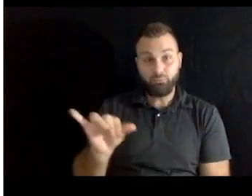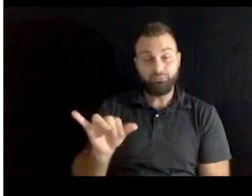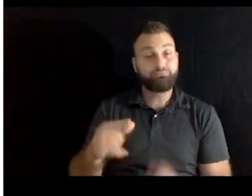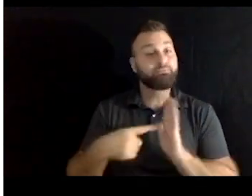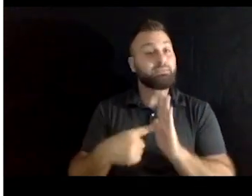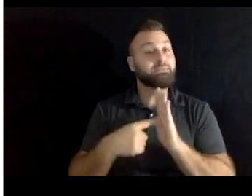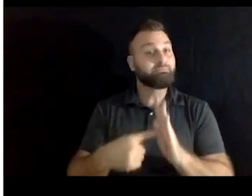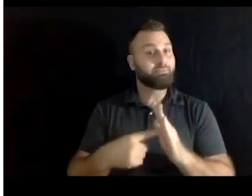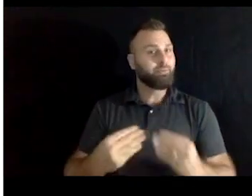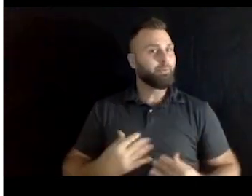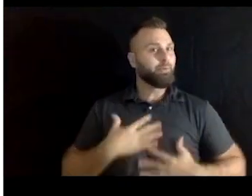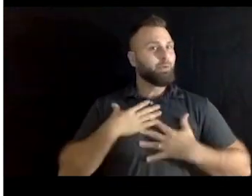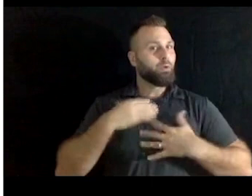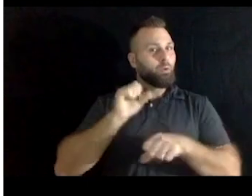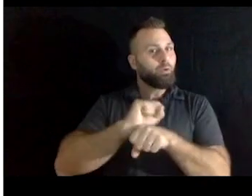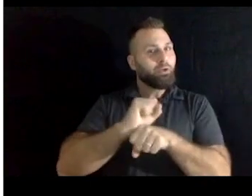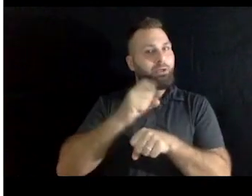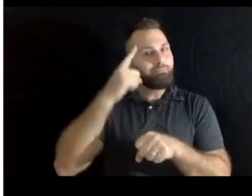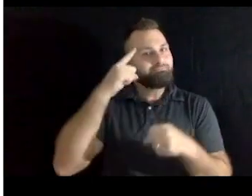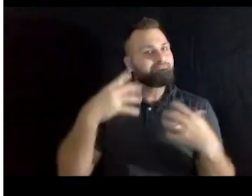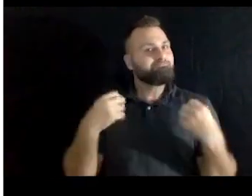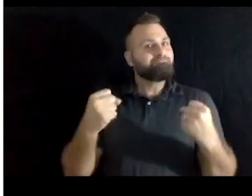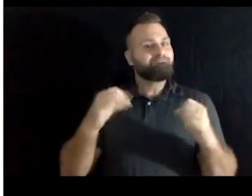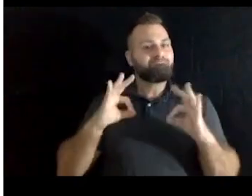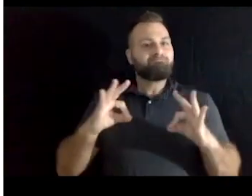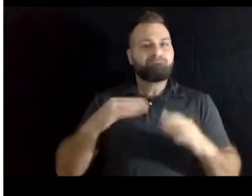People who work tend to feel better about